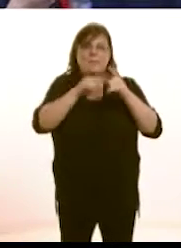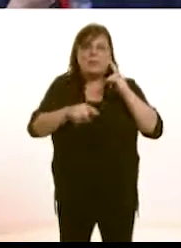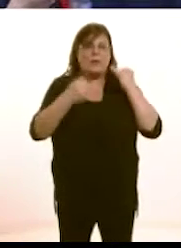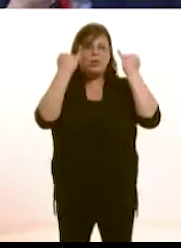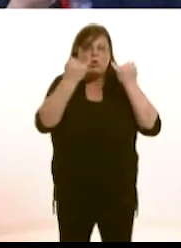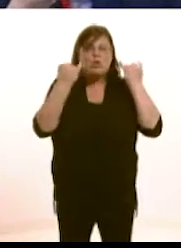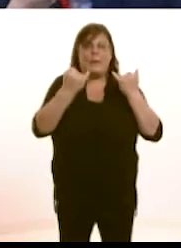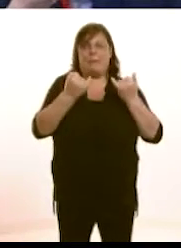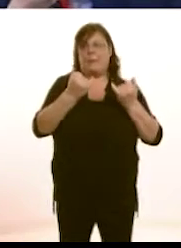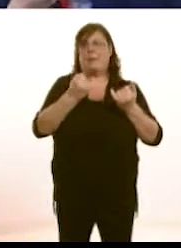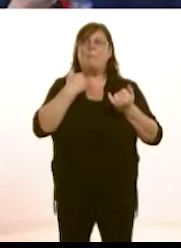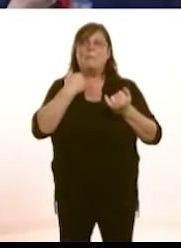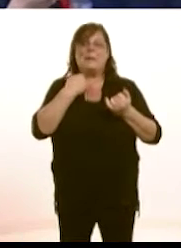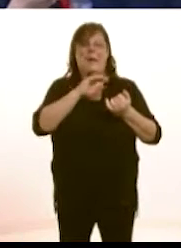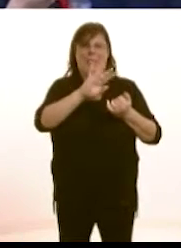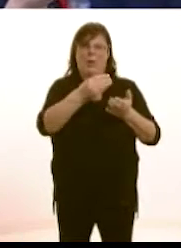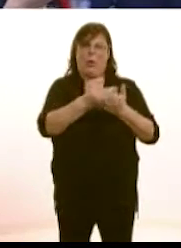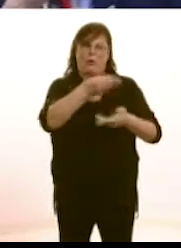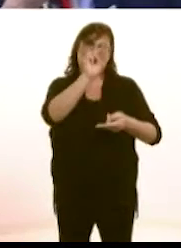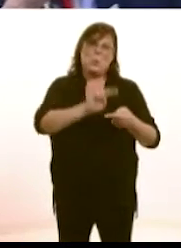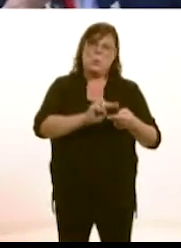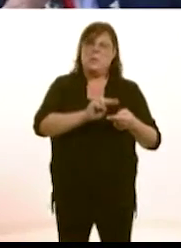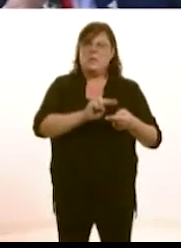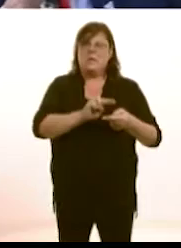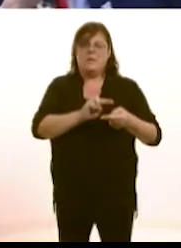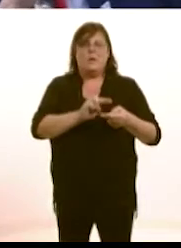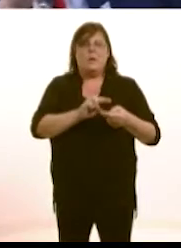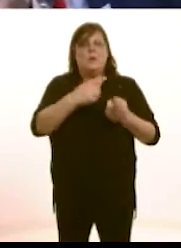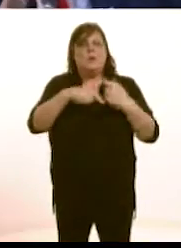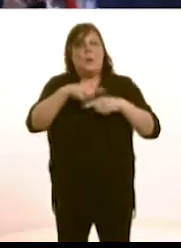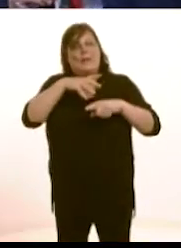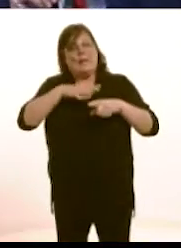We have to produce what the market will bear and not what we think people need to buy,